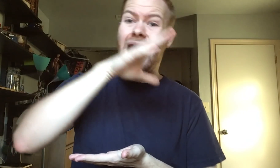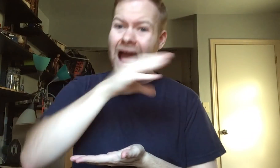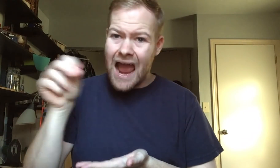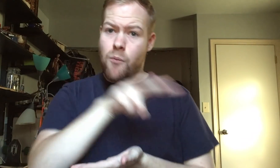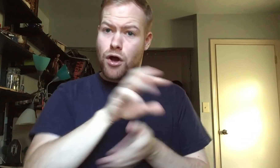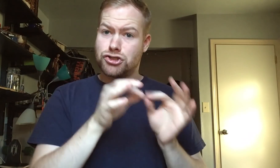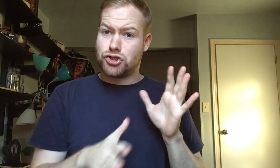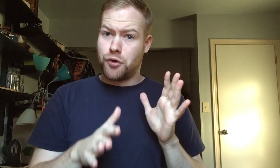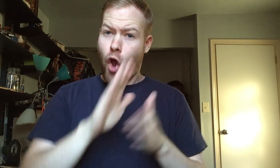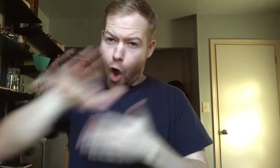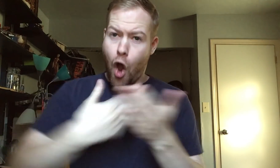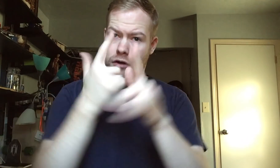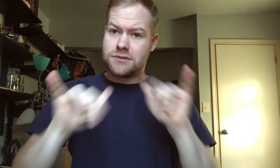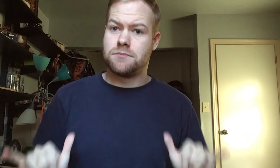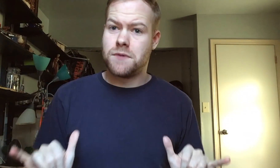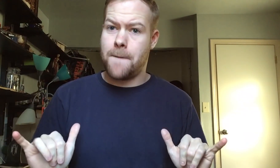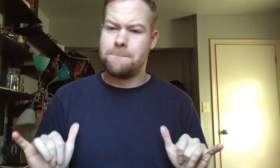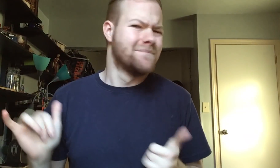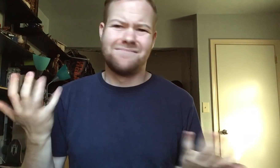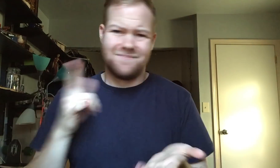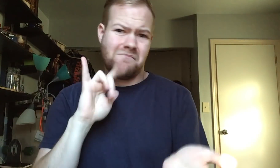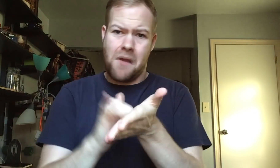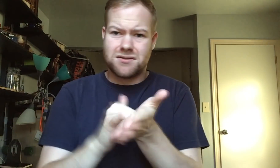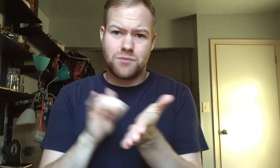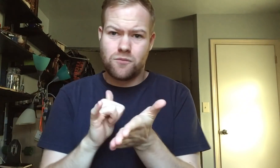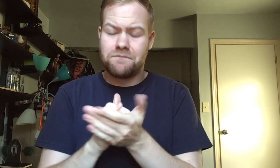AND look at the interpreter… all at the same time? It’s impossible.